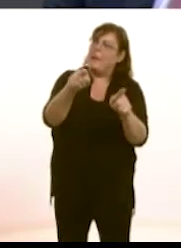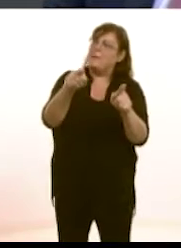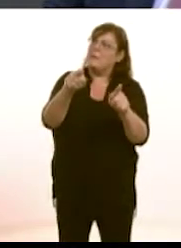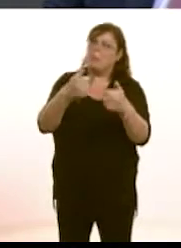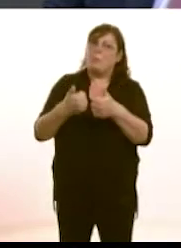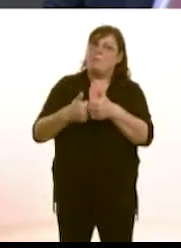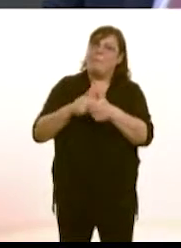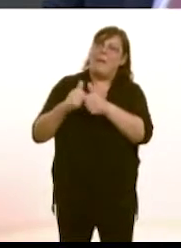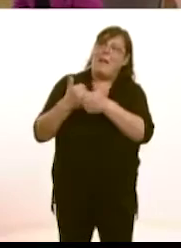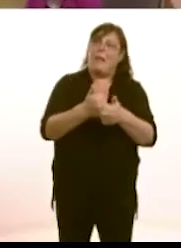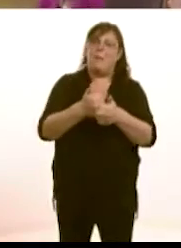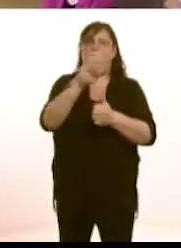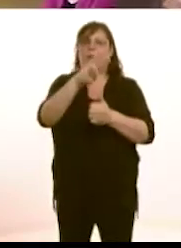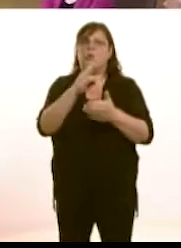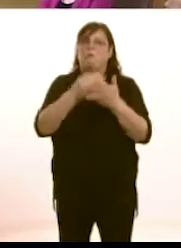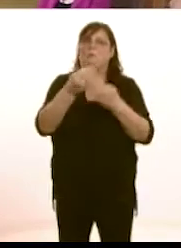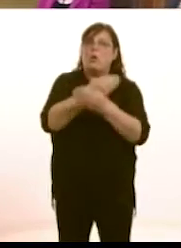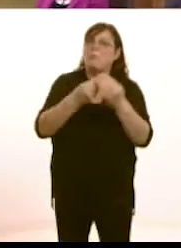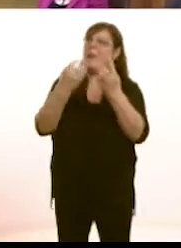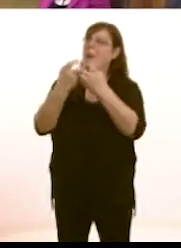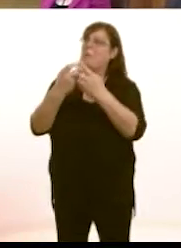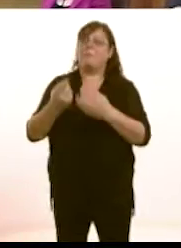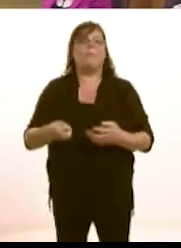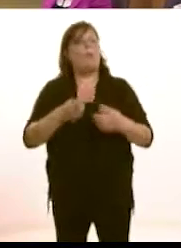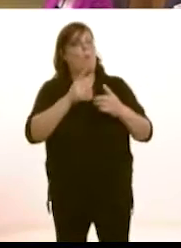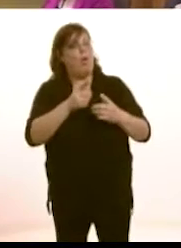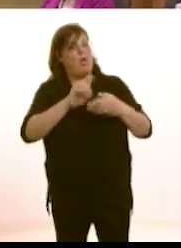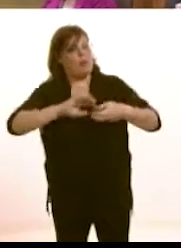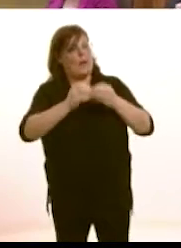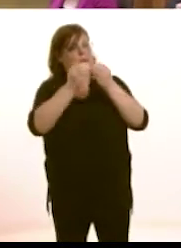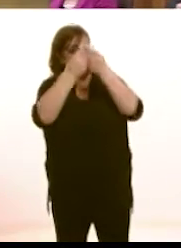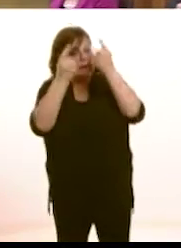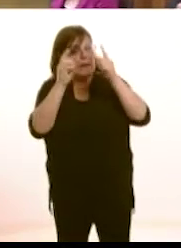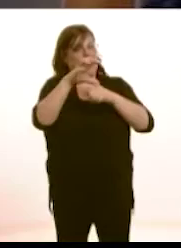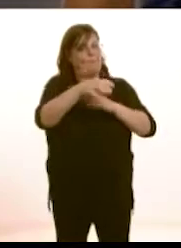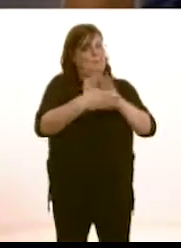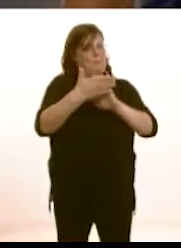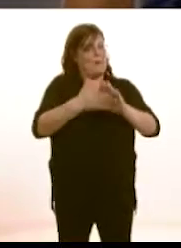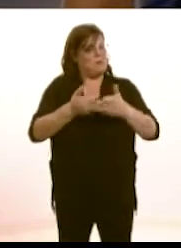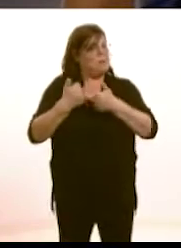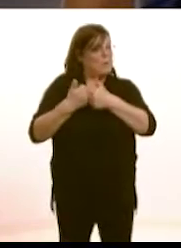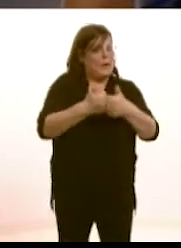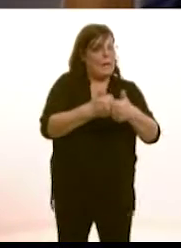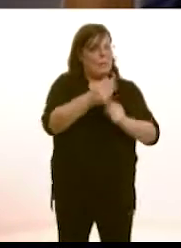Carwyn Jones: The creation of the campus is a great boost for the region; it shows that that tech sector is thriving, and weíve been working with the ONS to help them to maximise